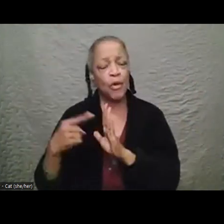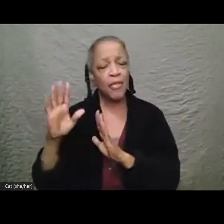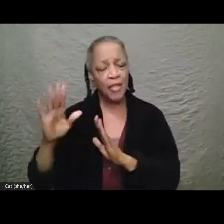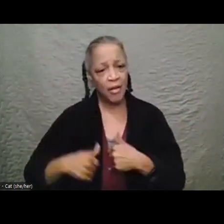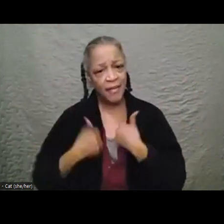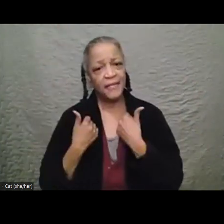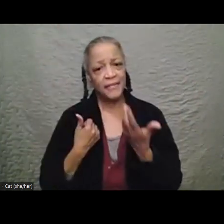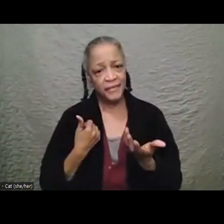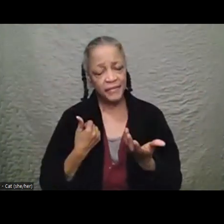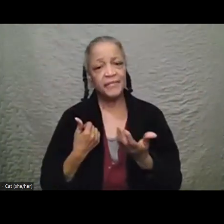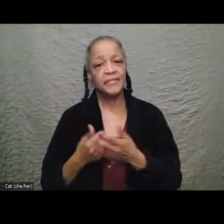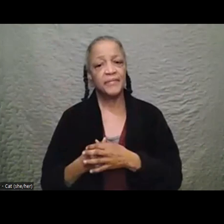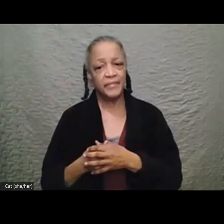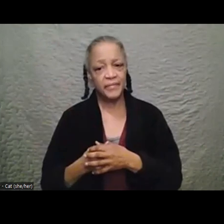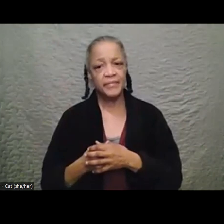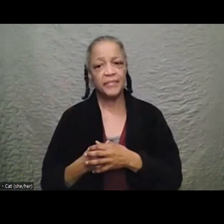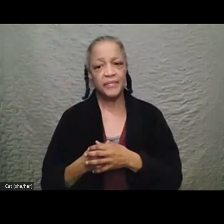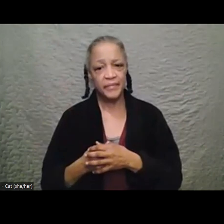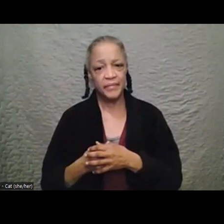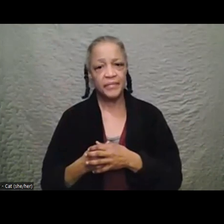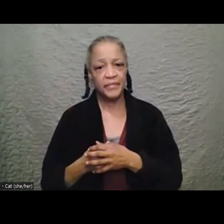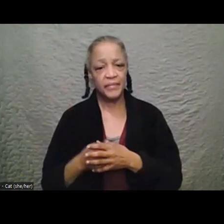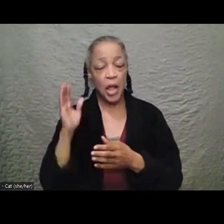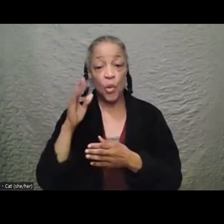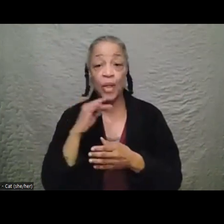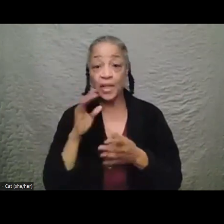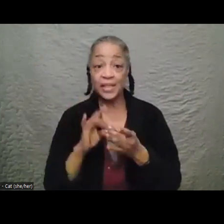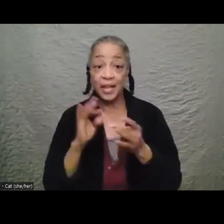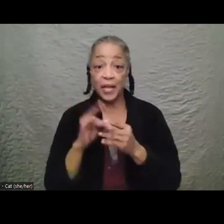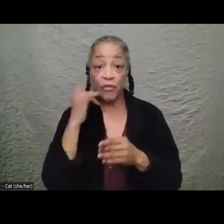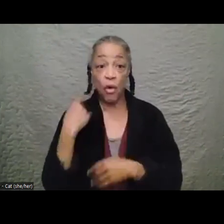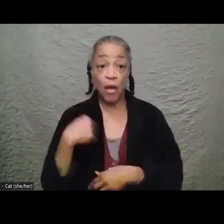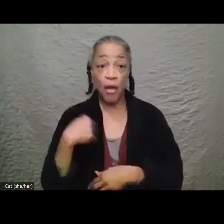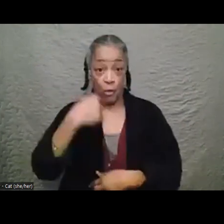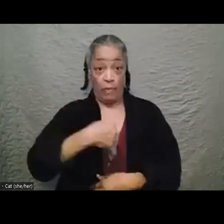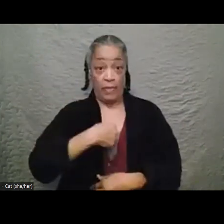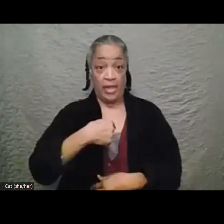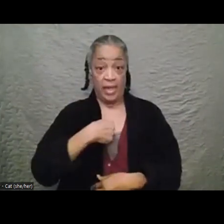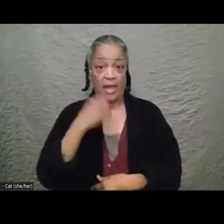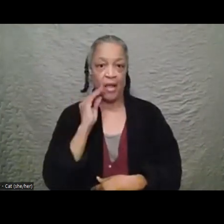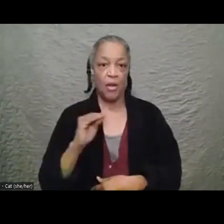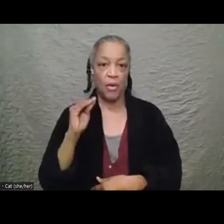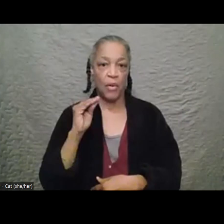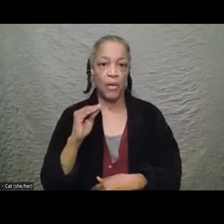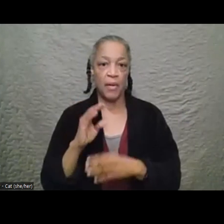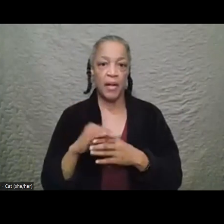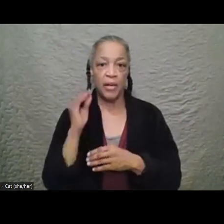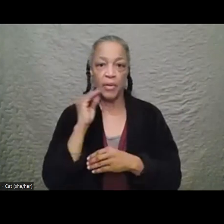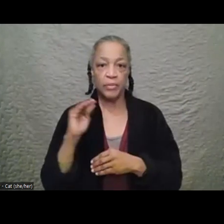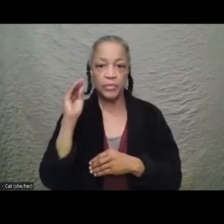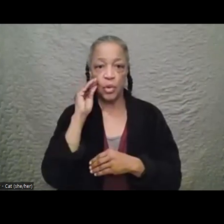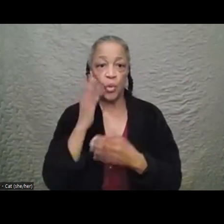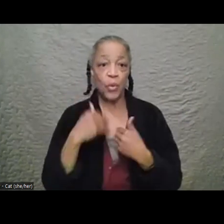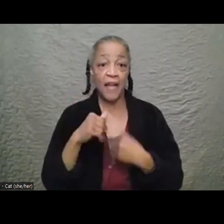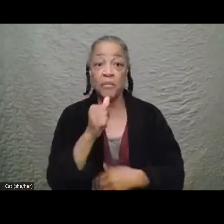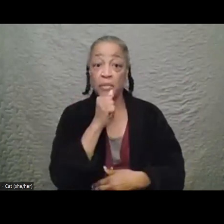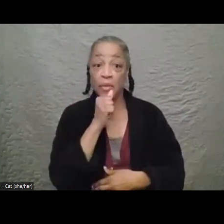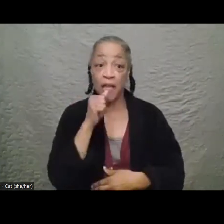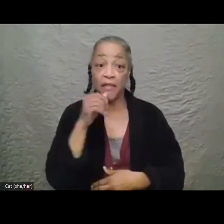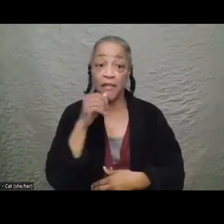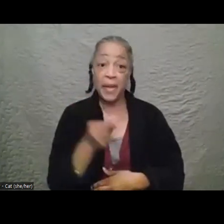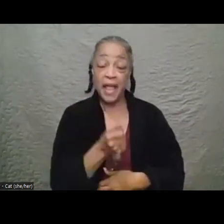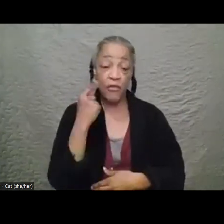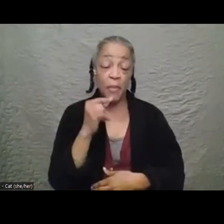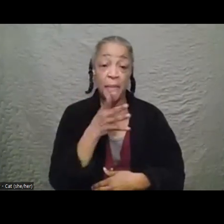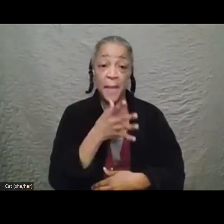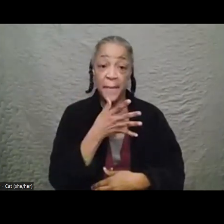So I will say, for us and for me personally at home, we do private pay for my mom . It